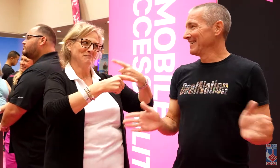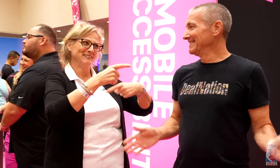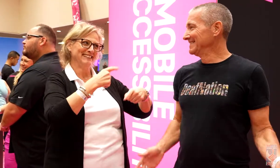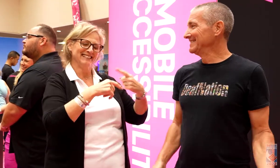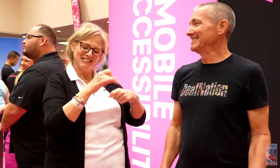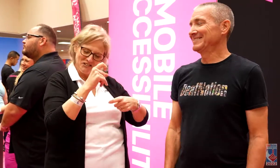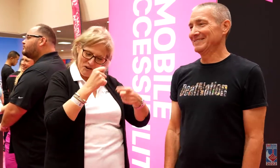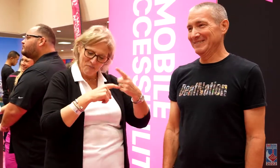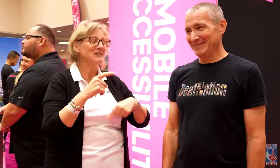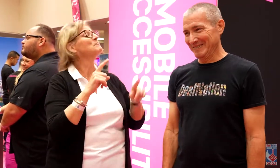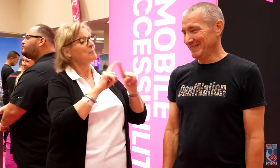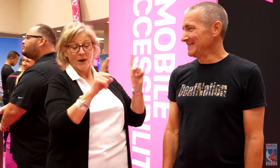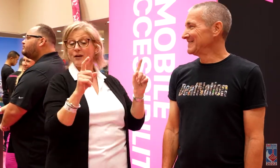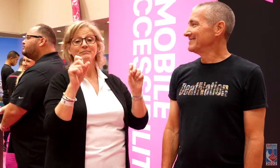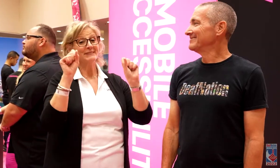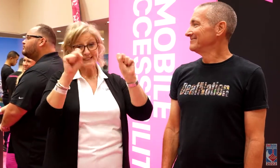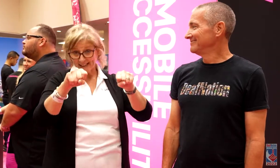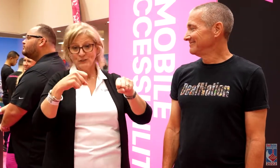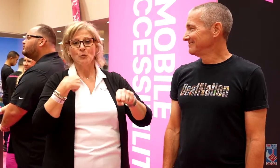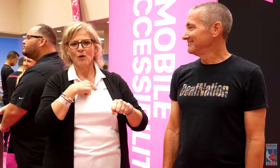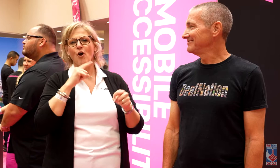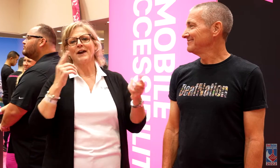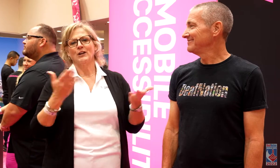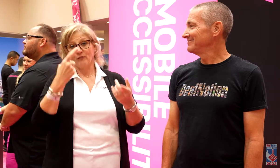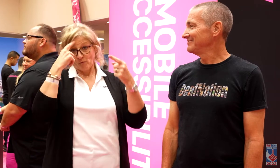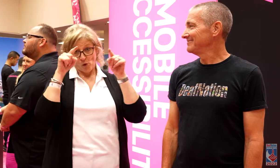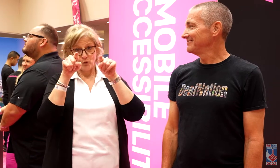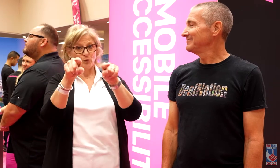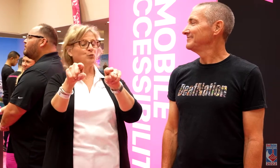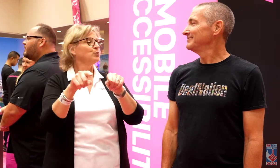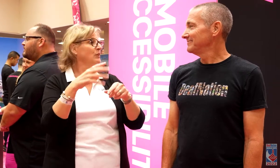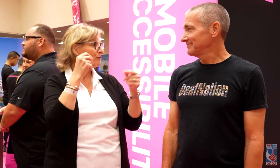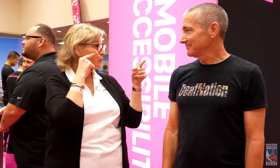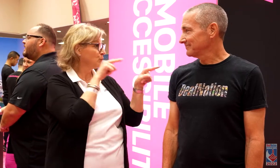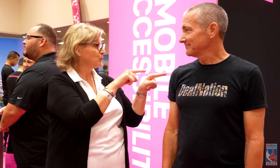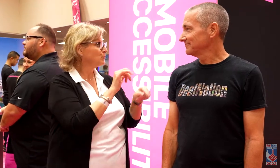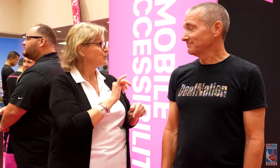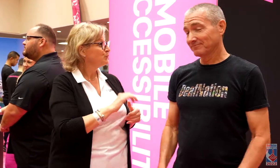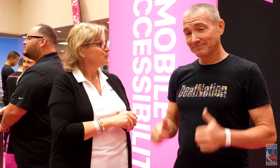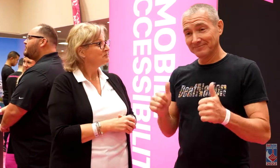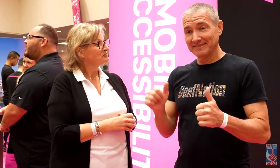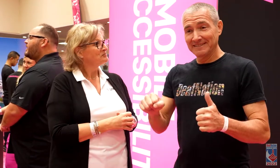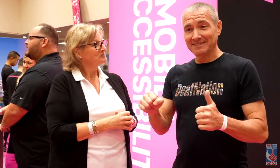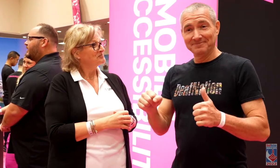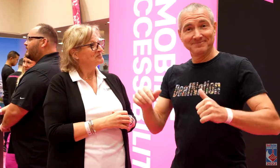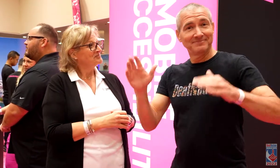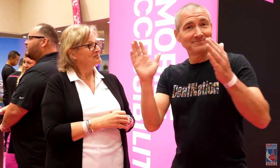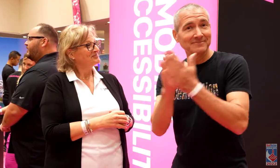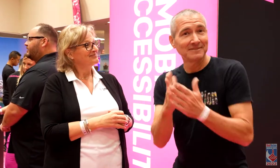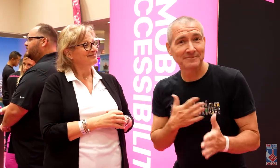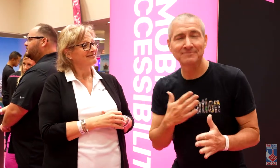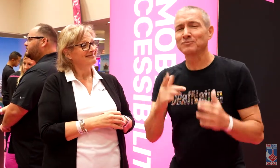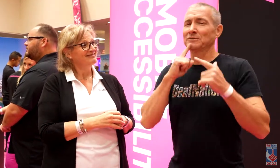It’s coming. But yes, we are here for you and for you, too. Yes, I’m so happy.